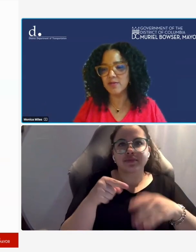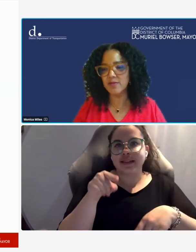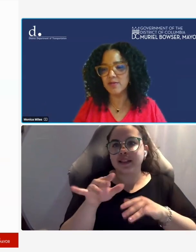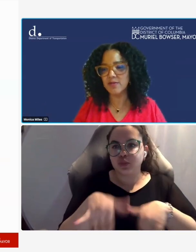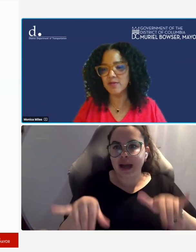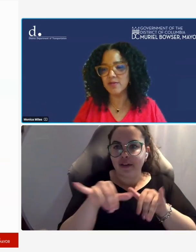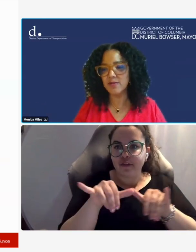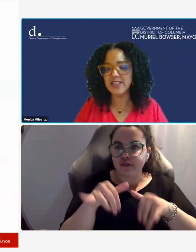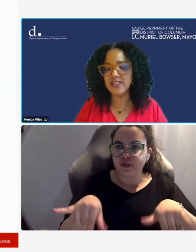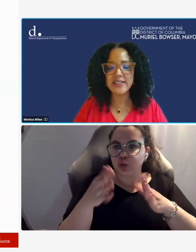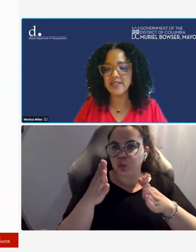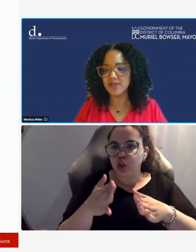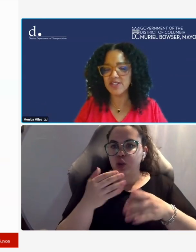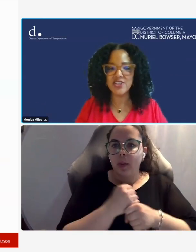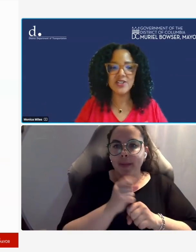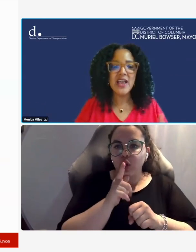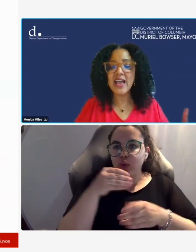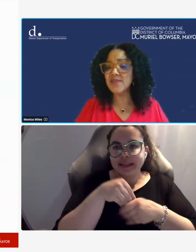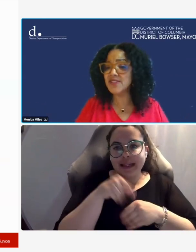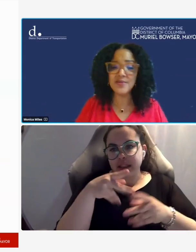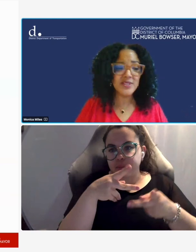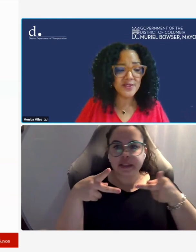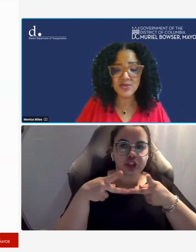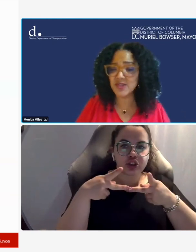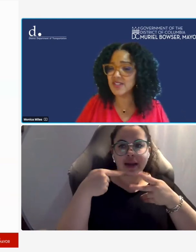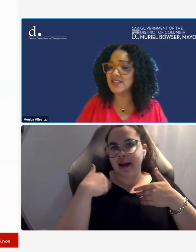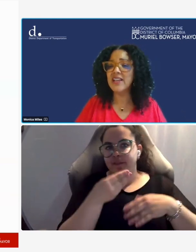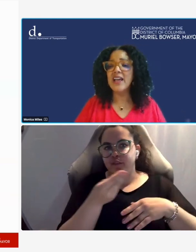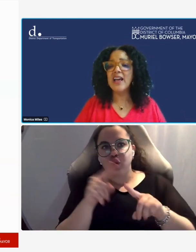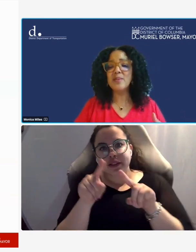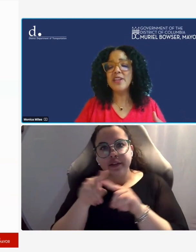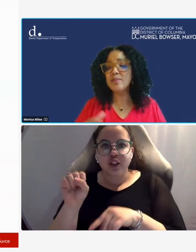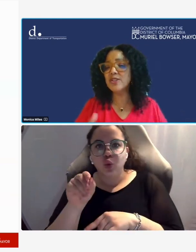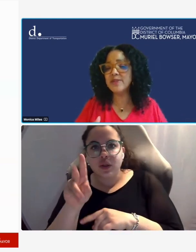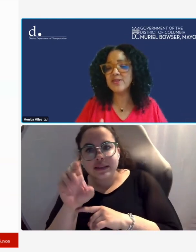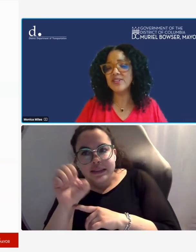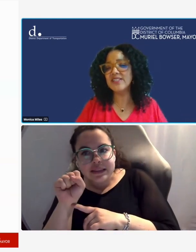make who's in this i.t position i have several different sources he had multiple sources and then